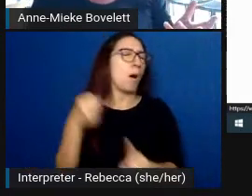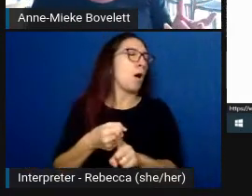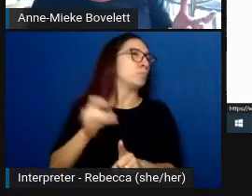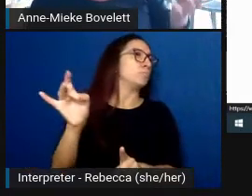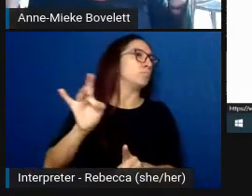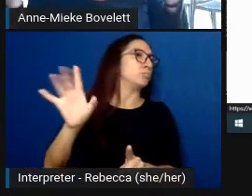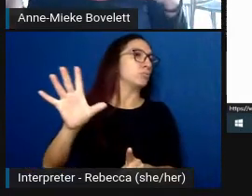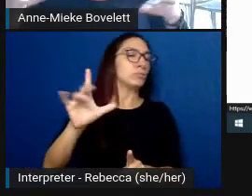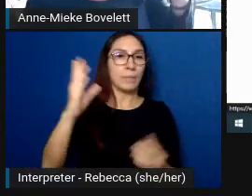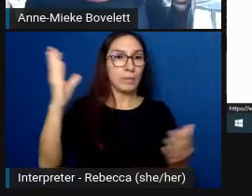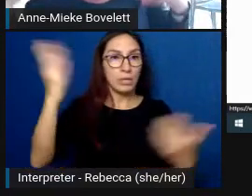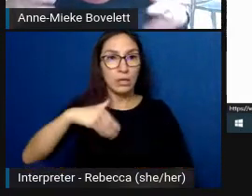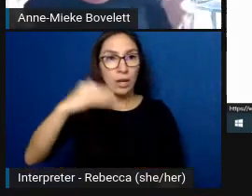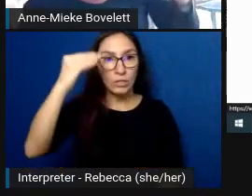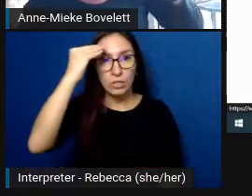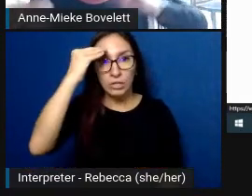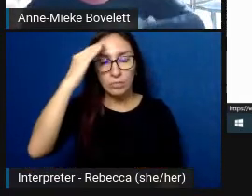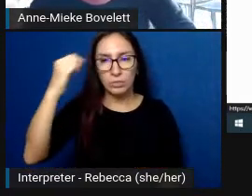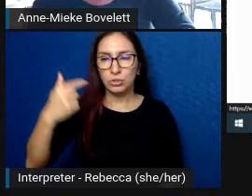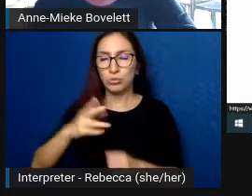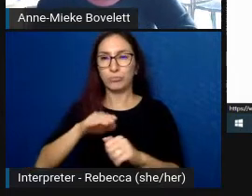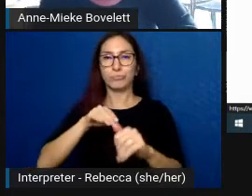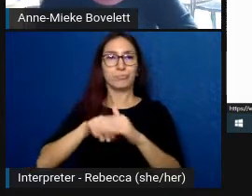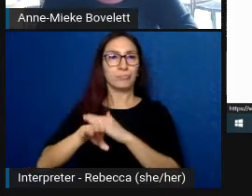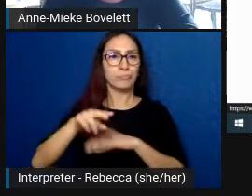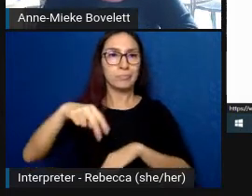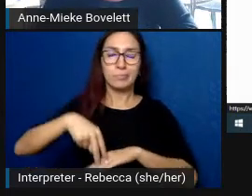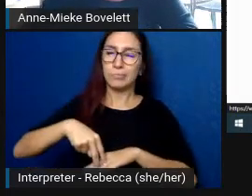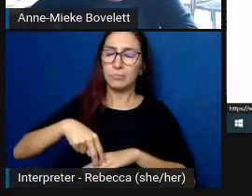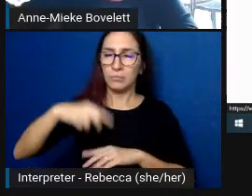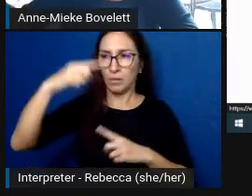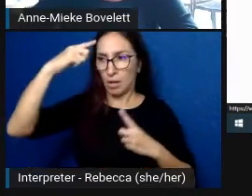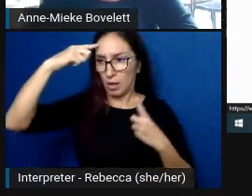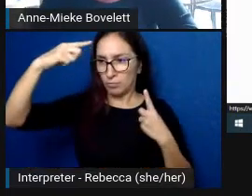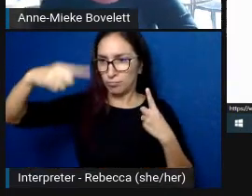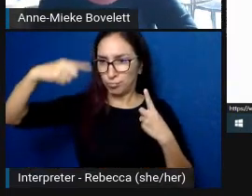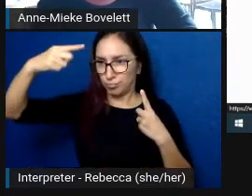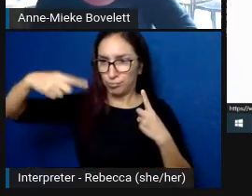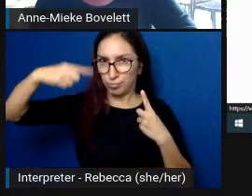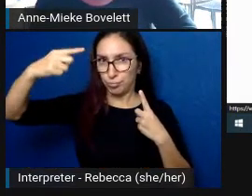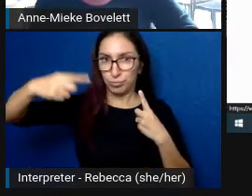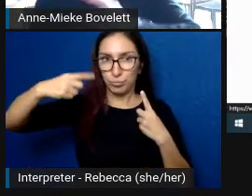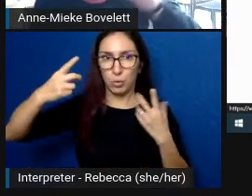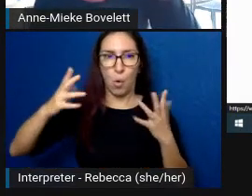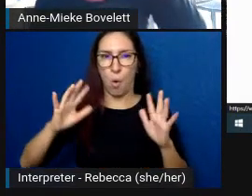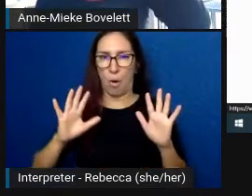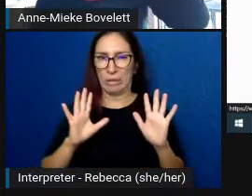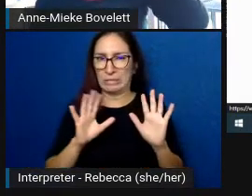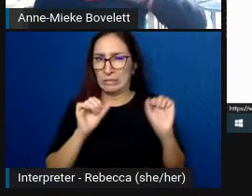and your brain starts churning and it's like, "Maybe I can get this somewhere else. Yes, no, I'm not going to stay here.